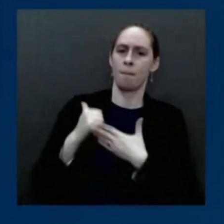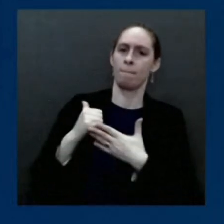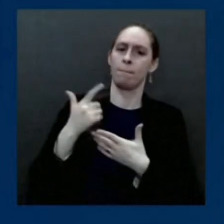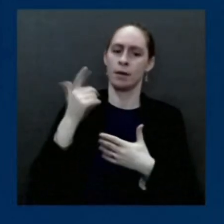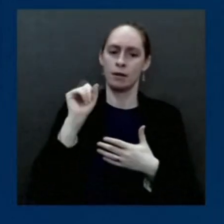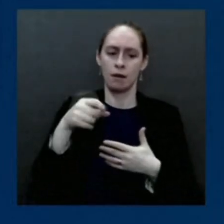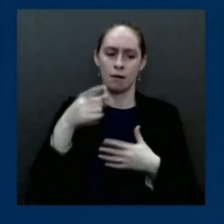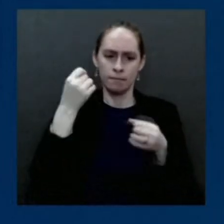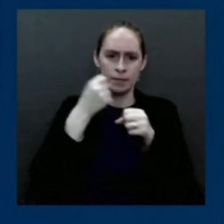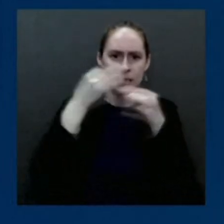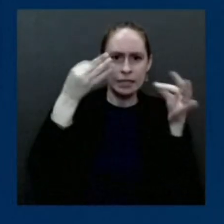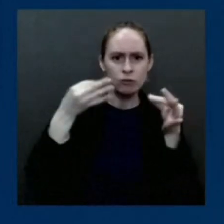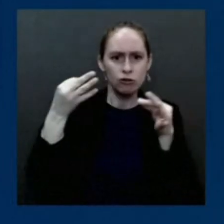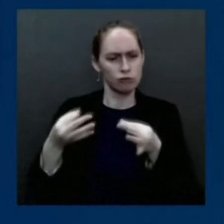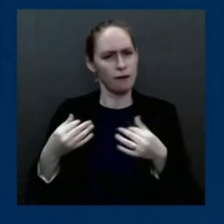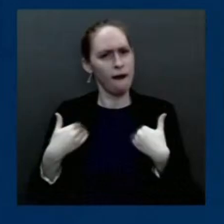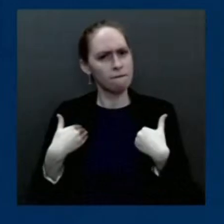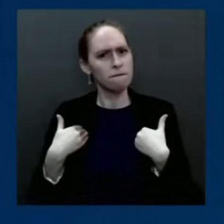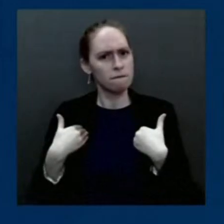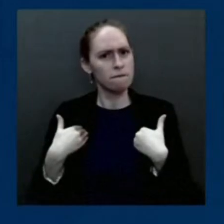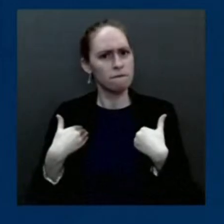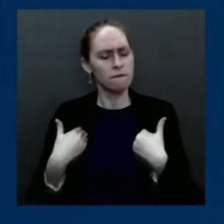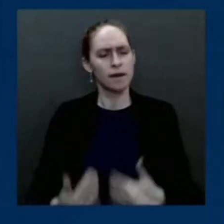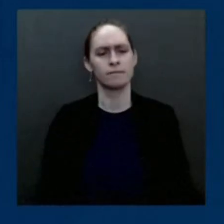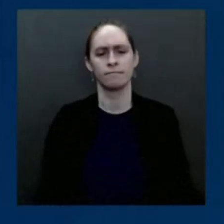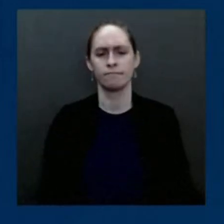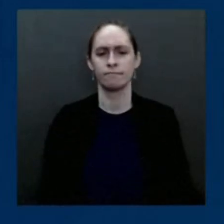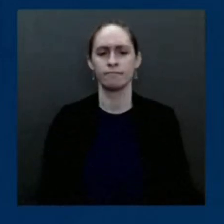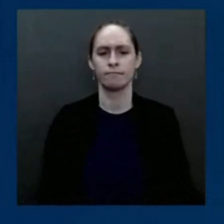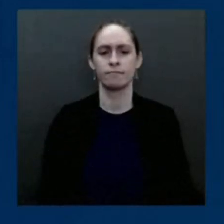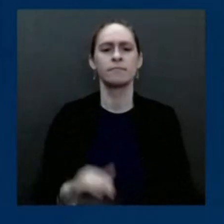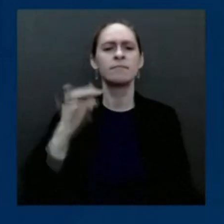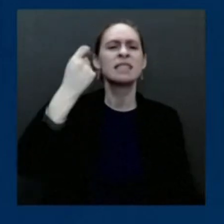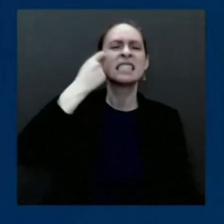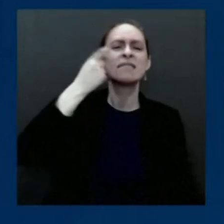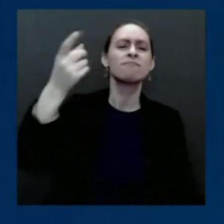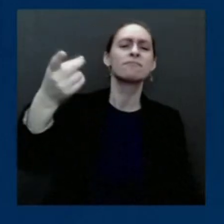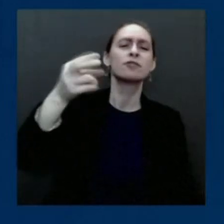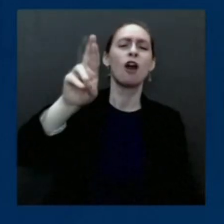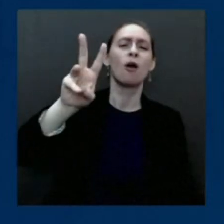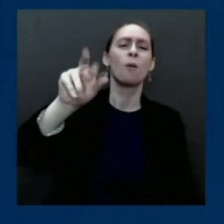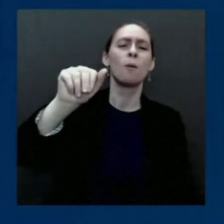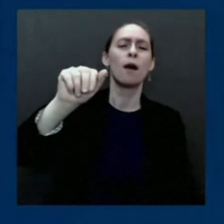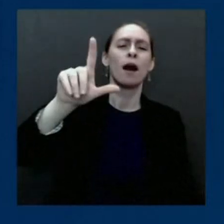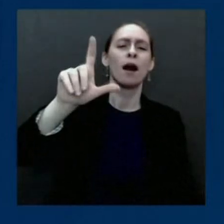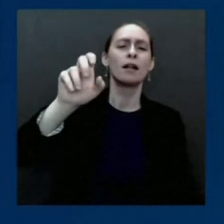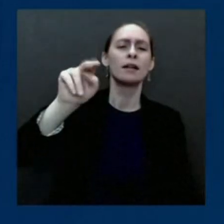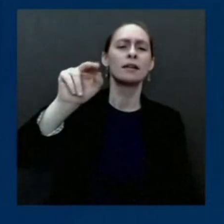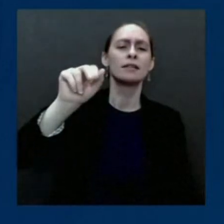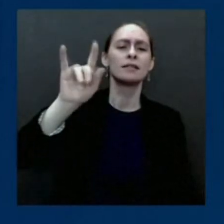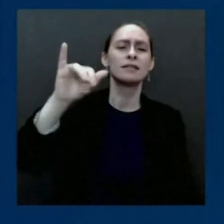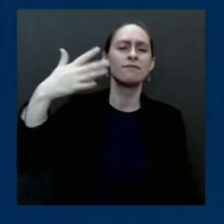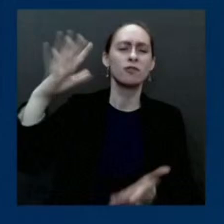CONSIDER DEGREE OF USEFULNESS IN A NUMBER OF DIFFERENT CIRCUMSTANCES SOME OF WHICH DR.